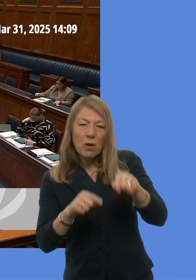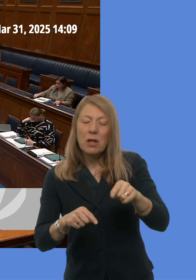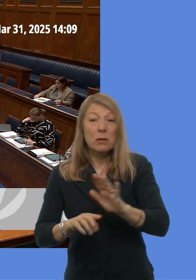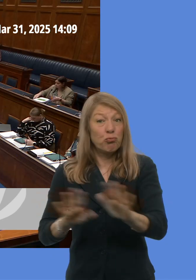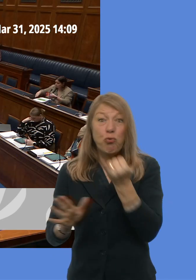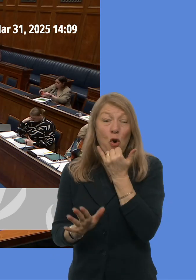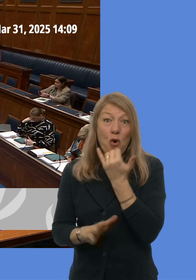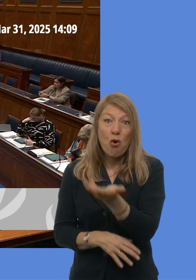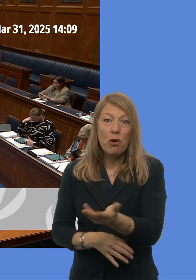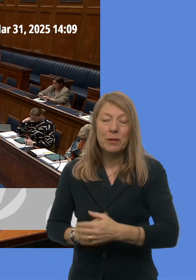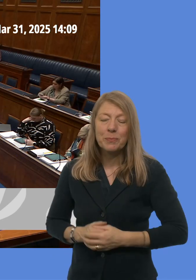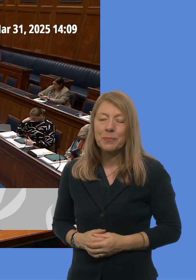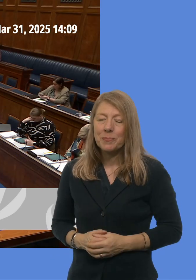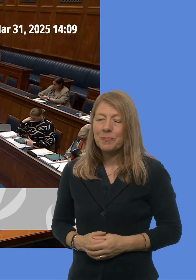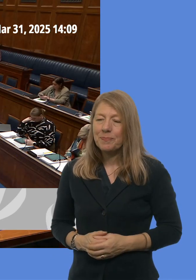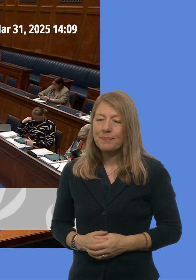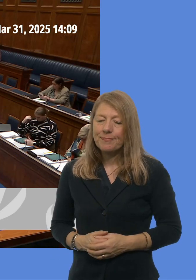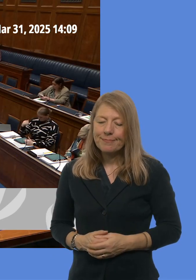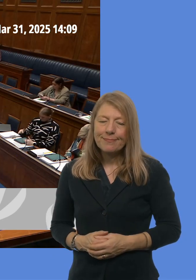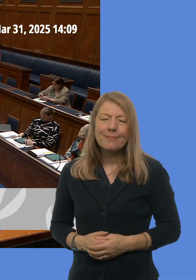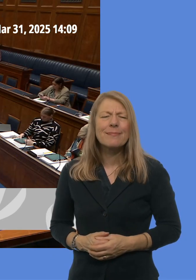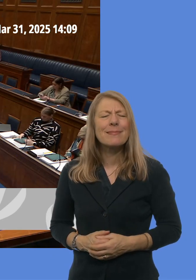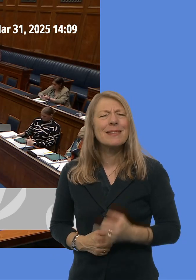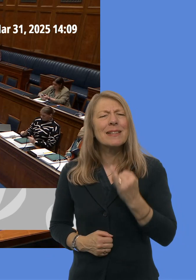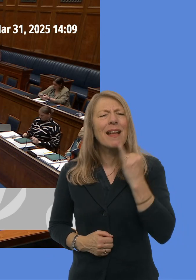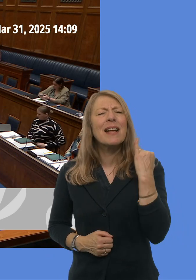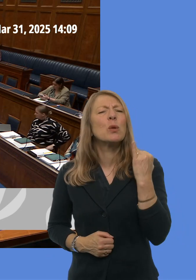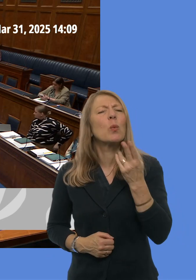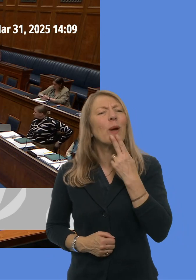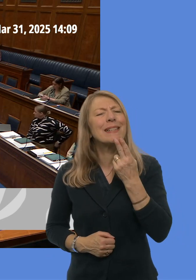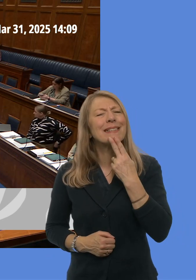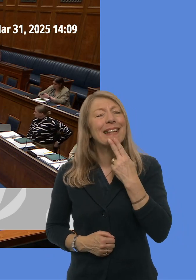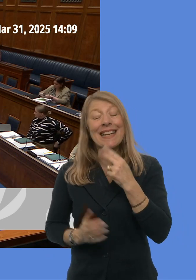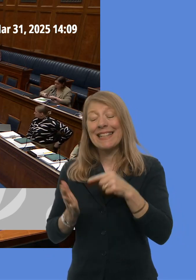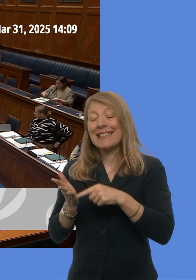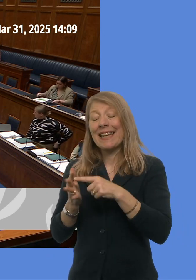Civil servants came before the TEO committee last Wednesday and were unable to answer the basic